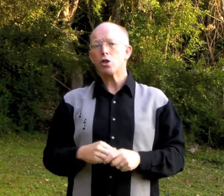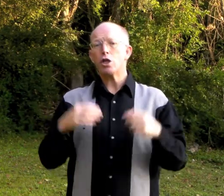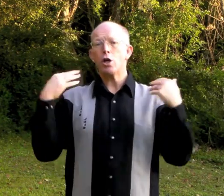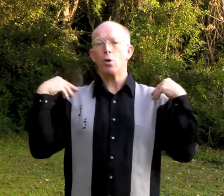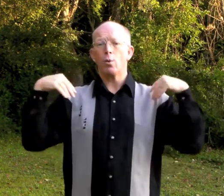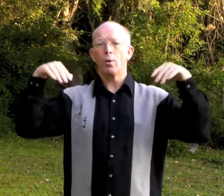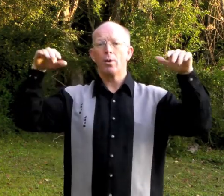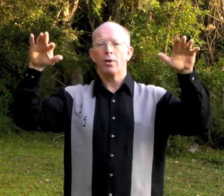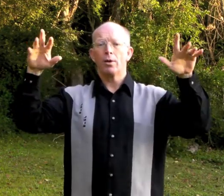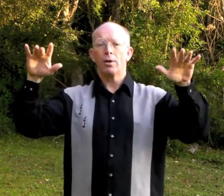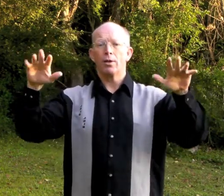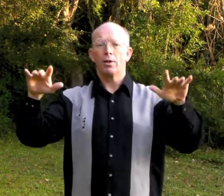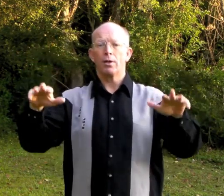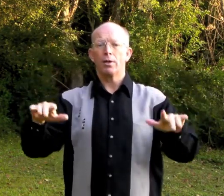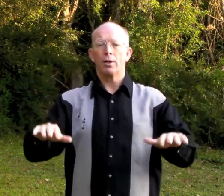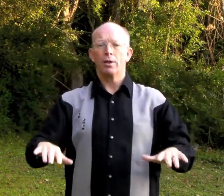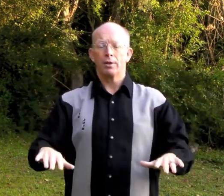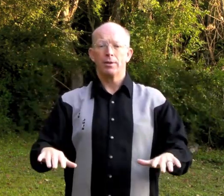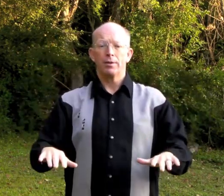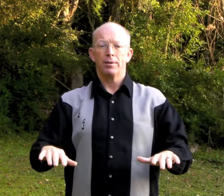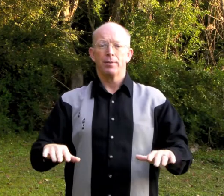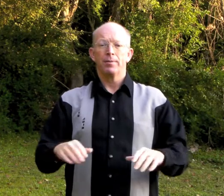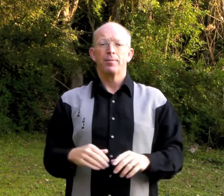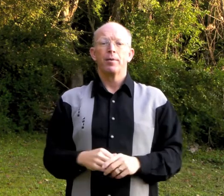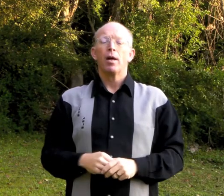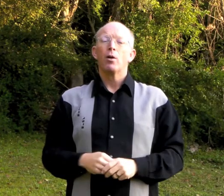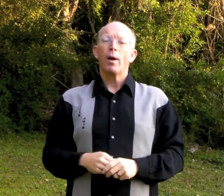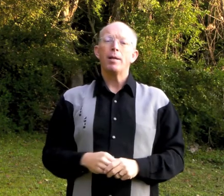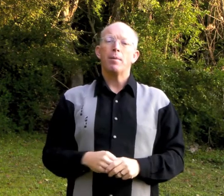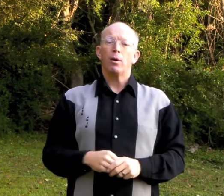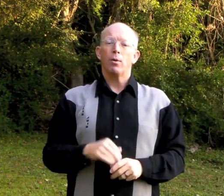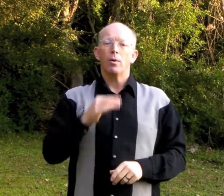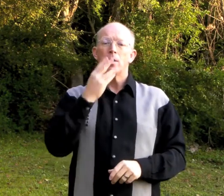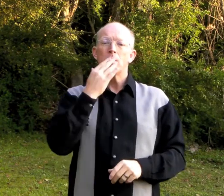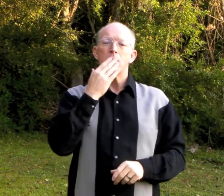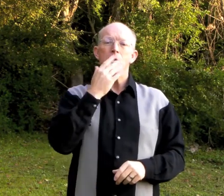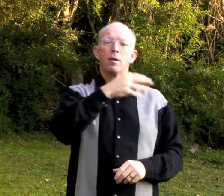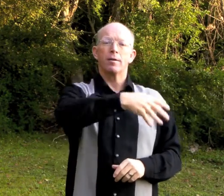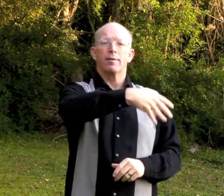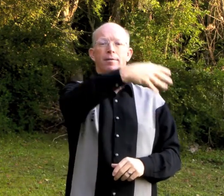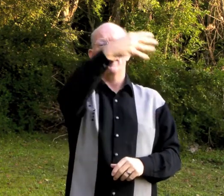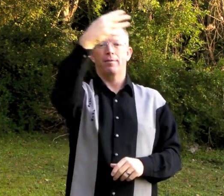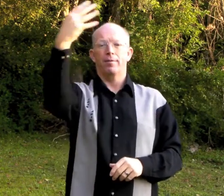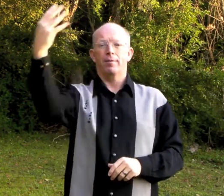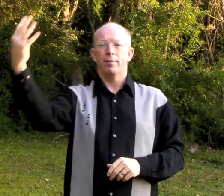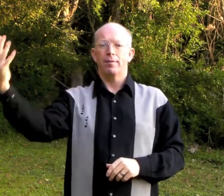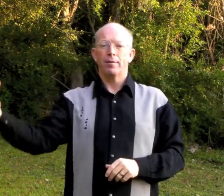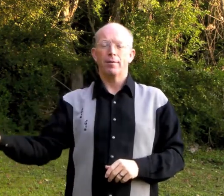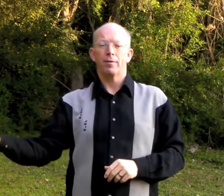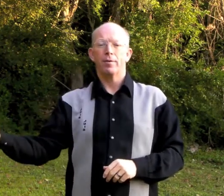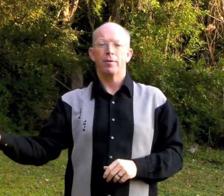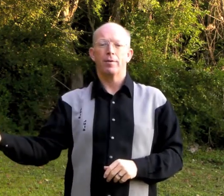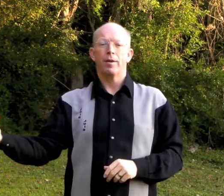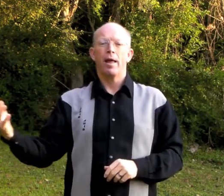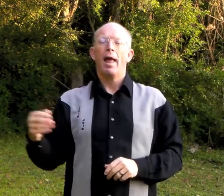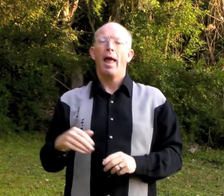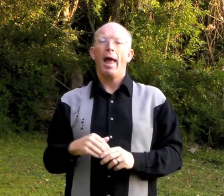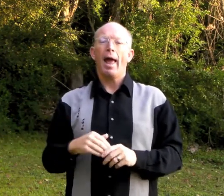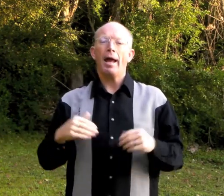SNOW RAINBOW